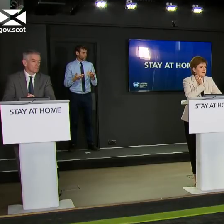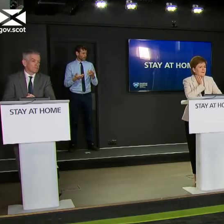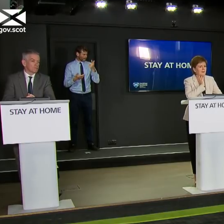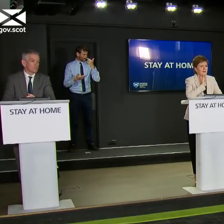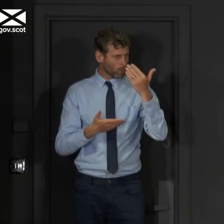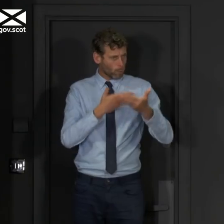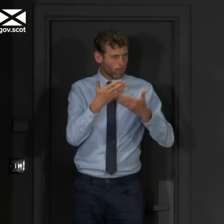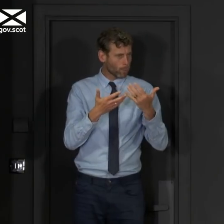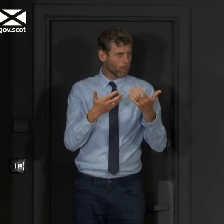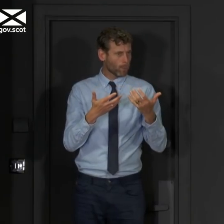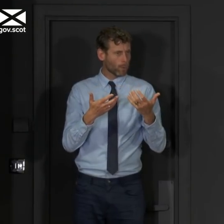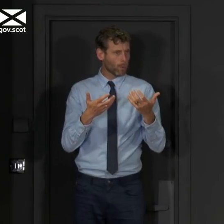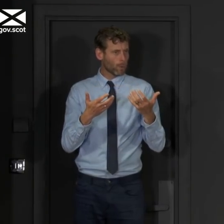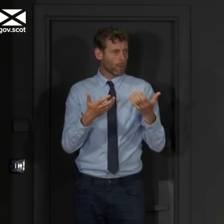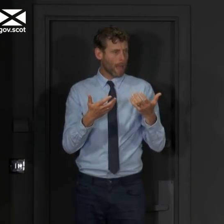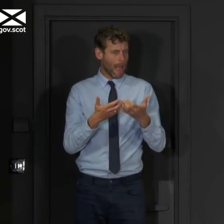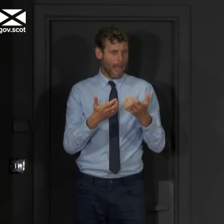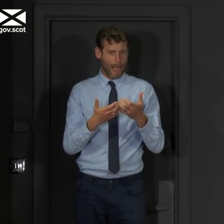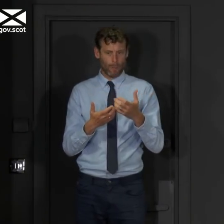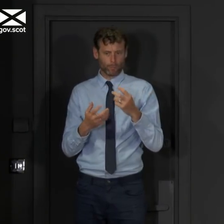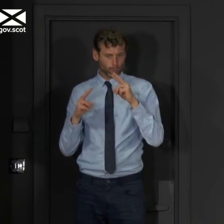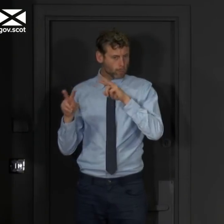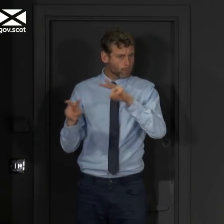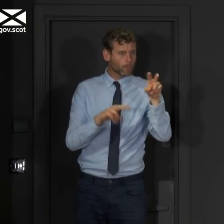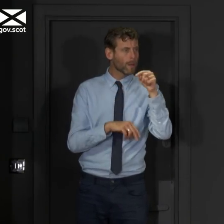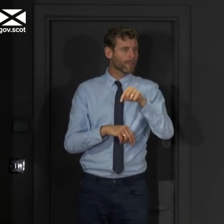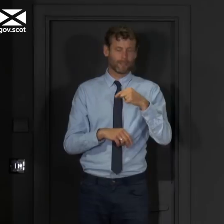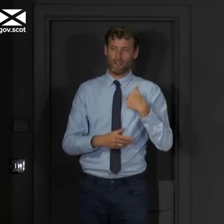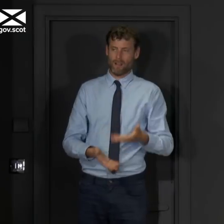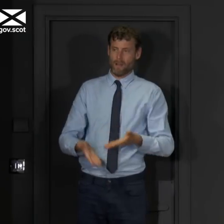I will definitely hand over to the Chief Medical Officer on the second part of your question.